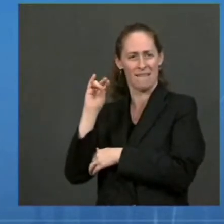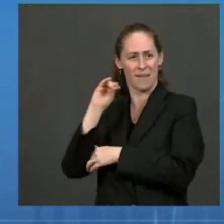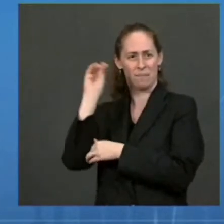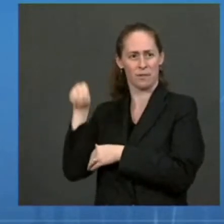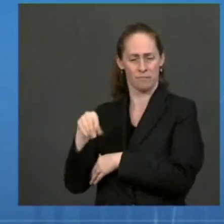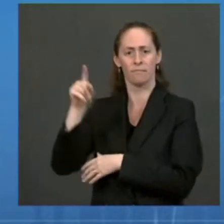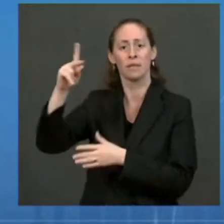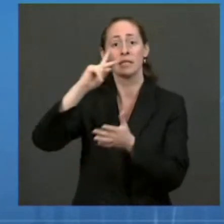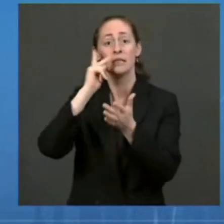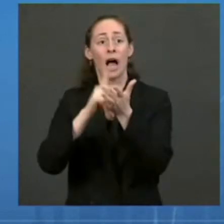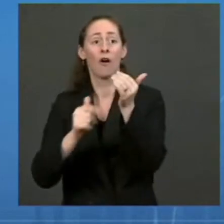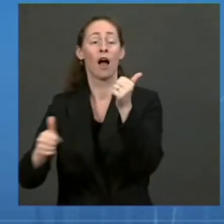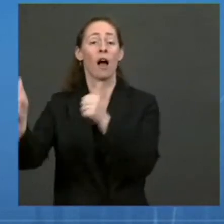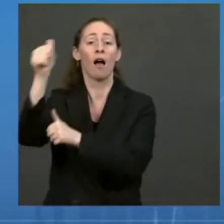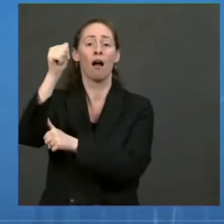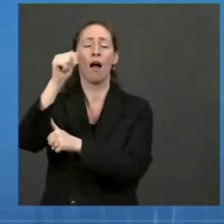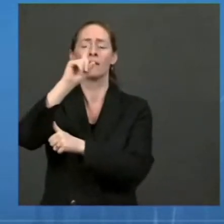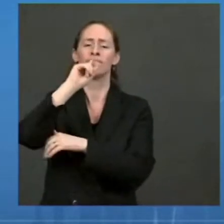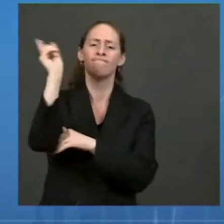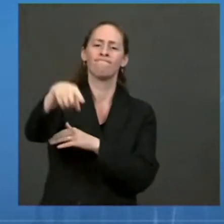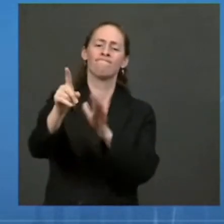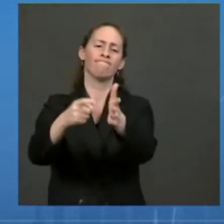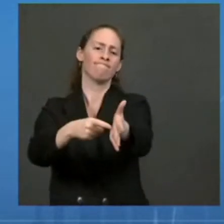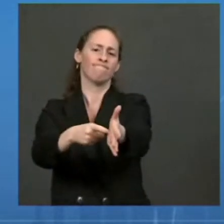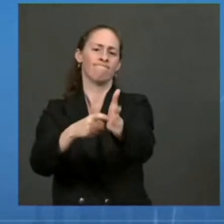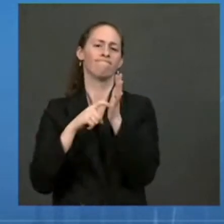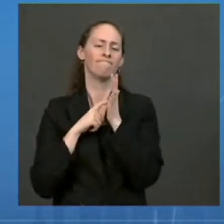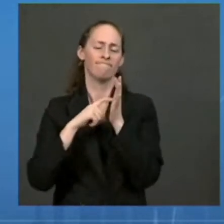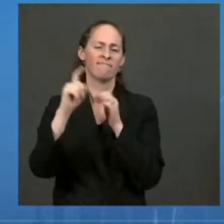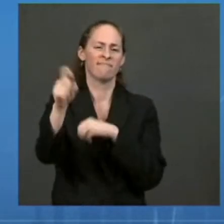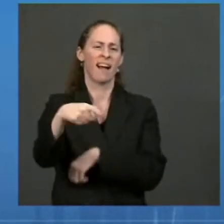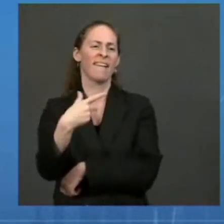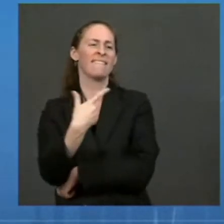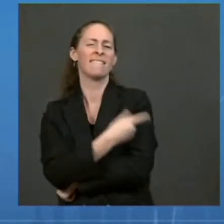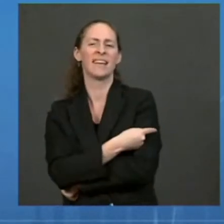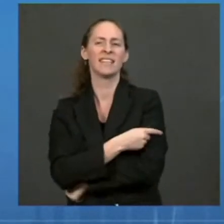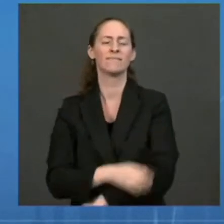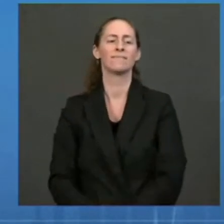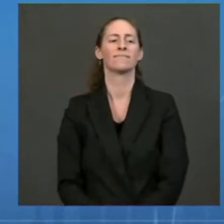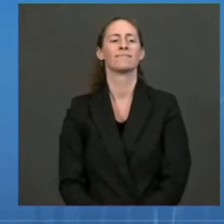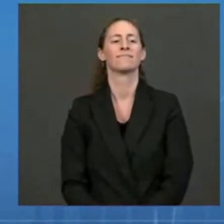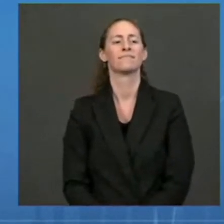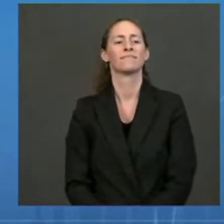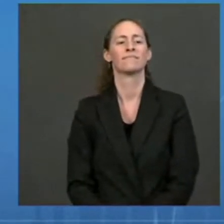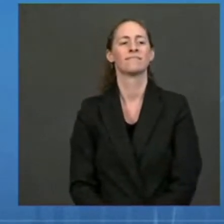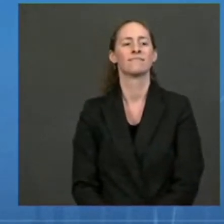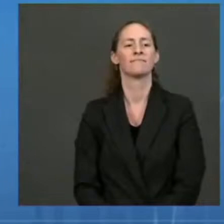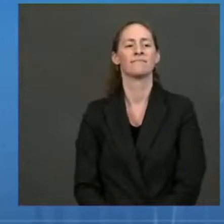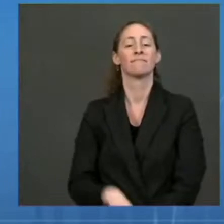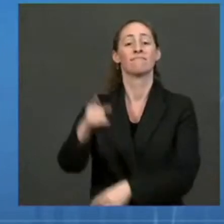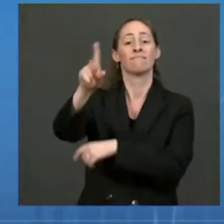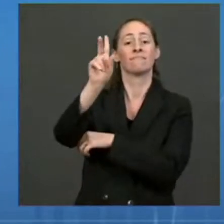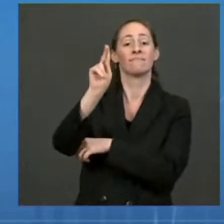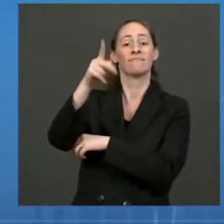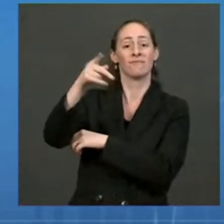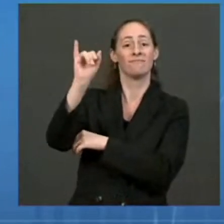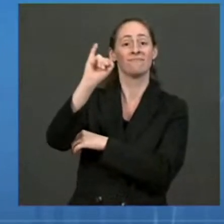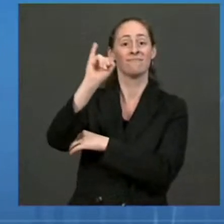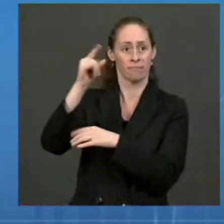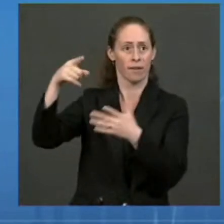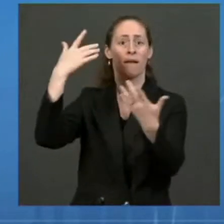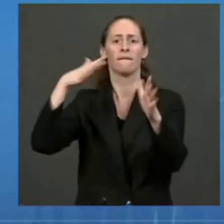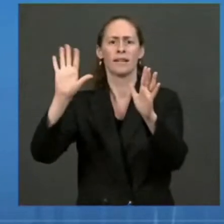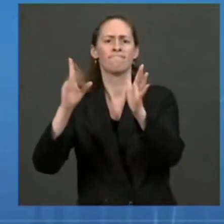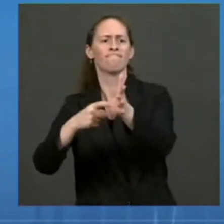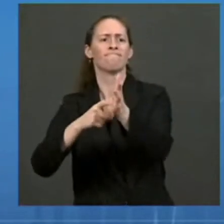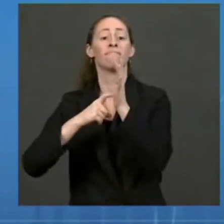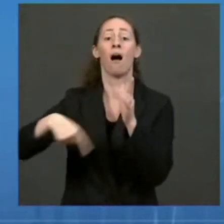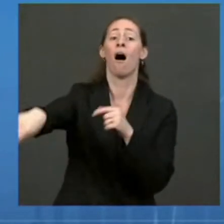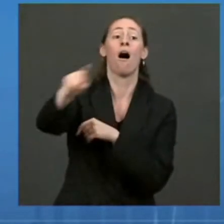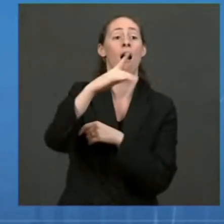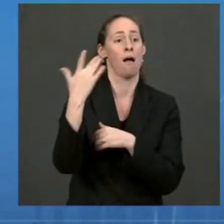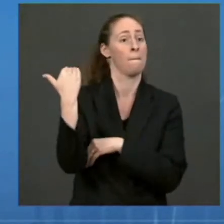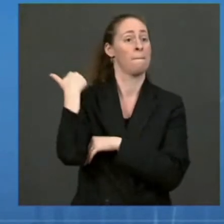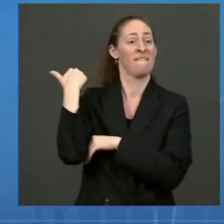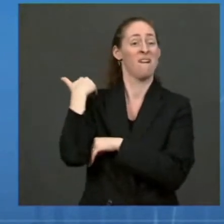THREE WEEKS AGO WHEN SECRETARY